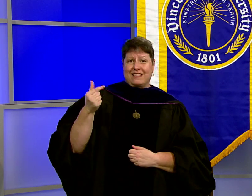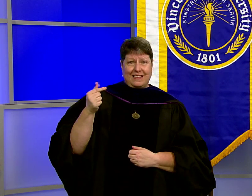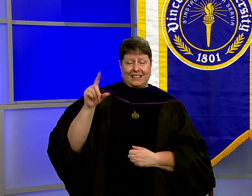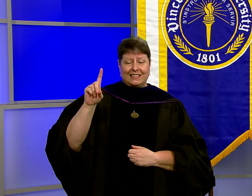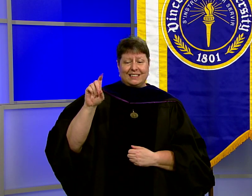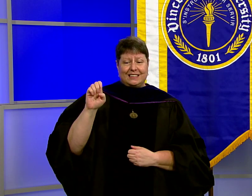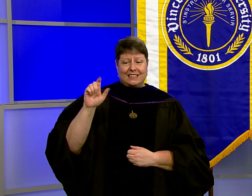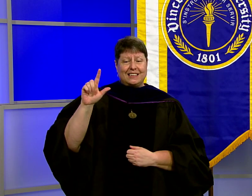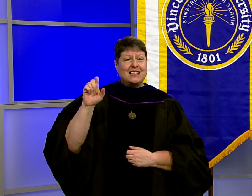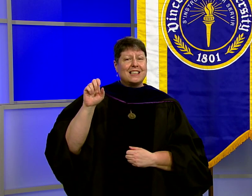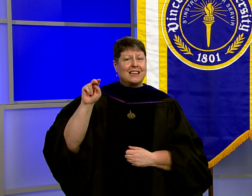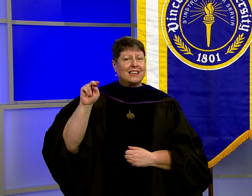magdalen flores